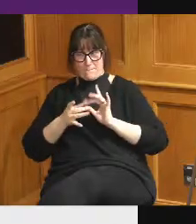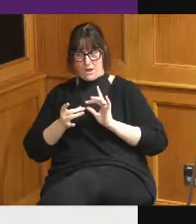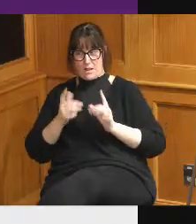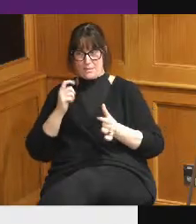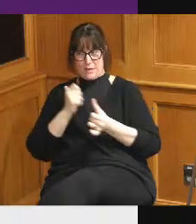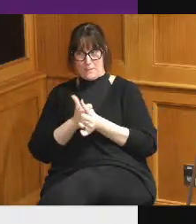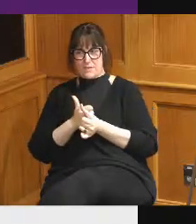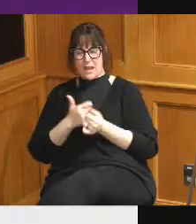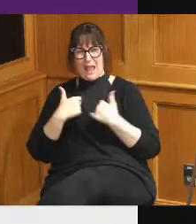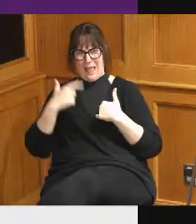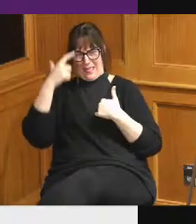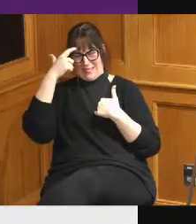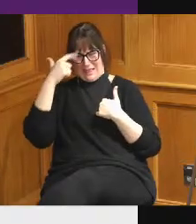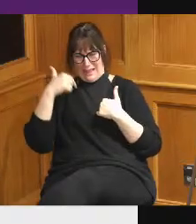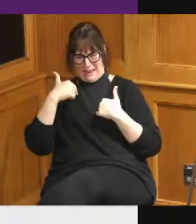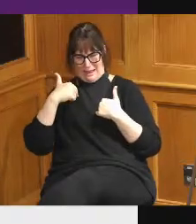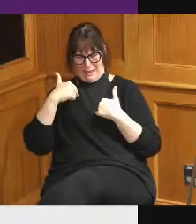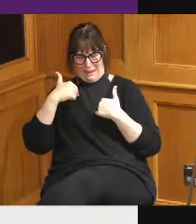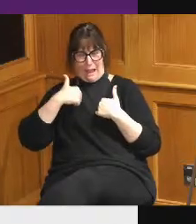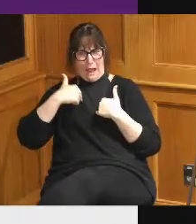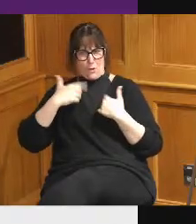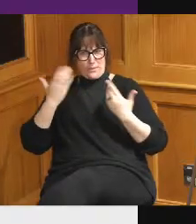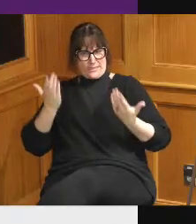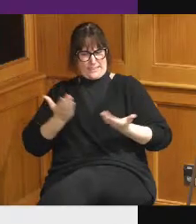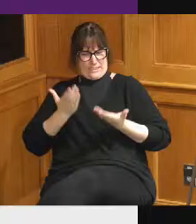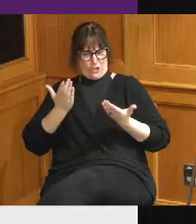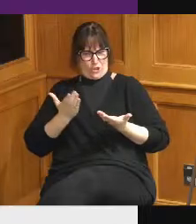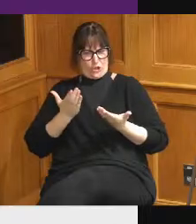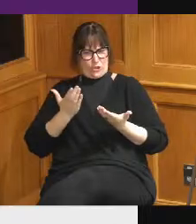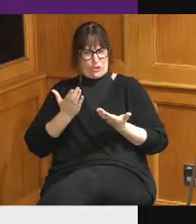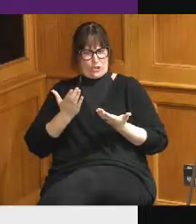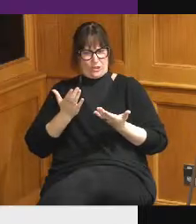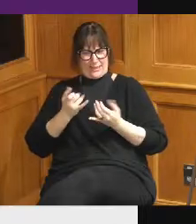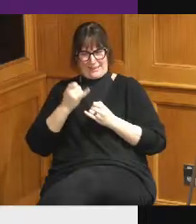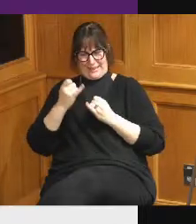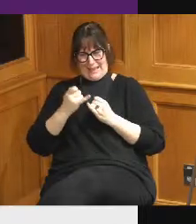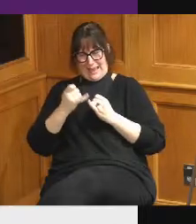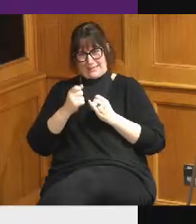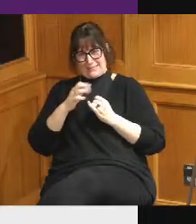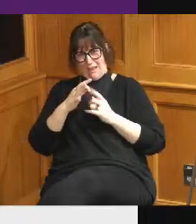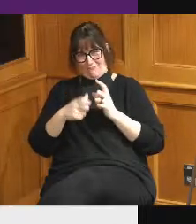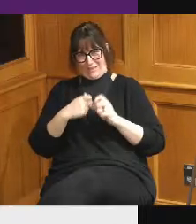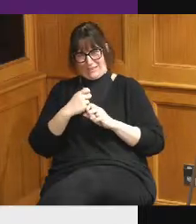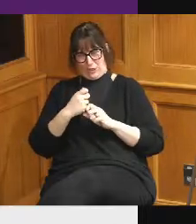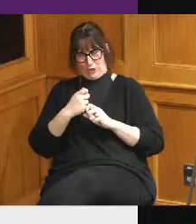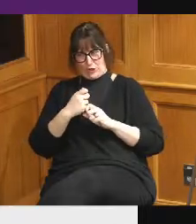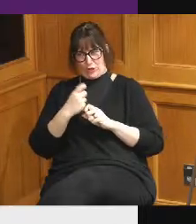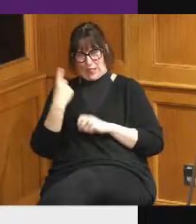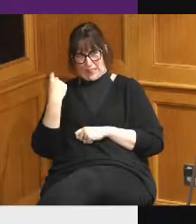here maybe in the end of the year and sort of said we were going to be releasing a two-year impact